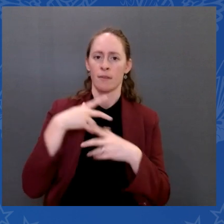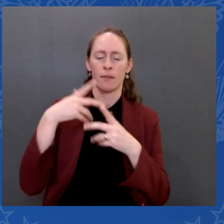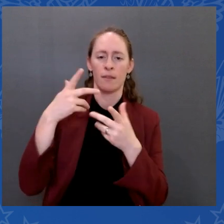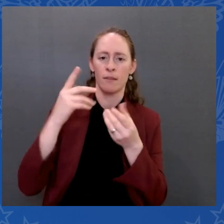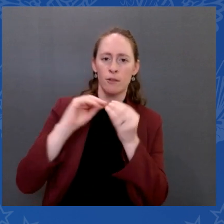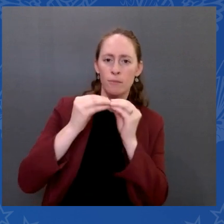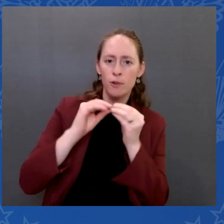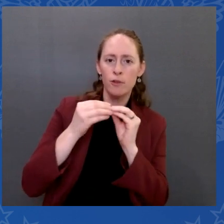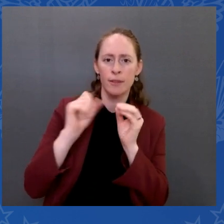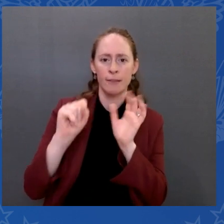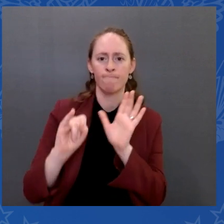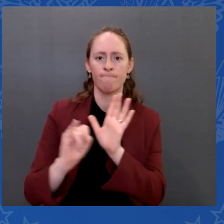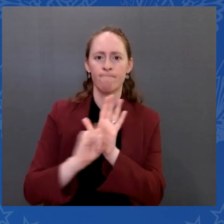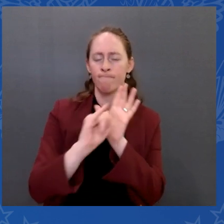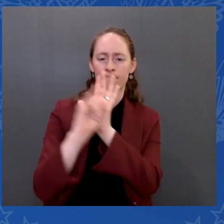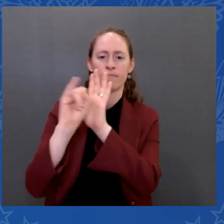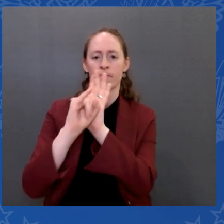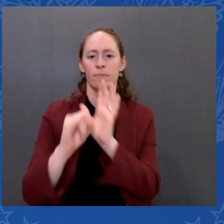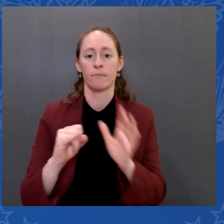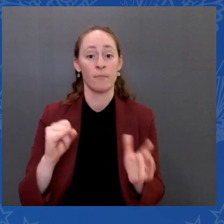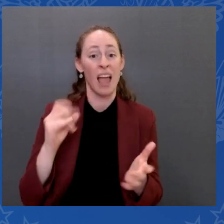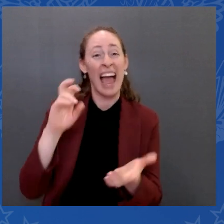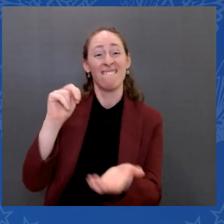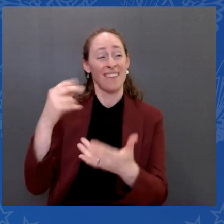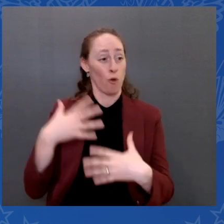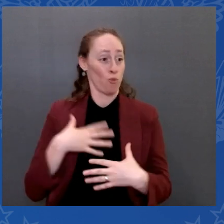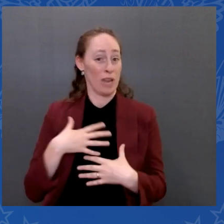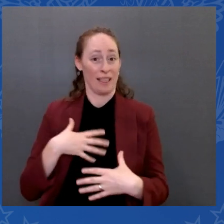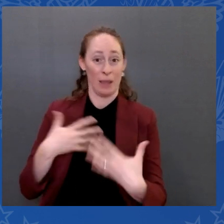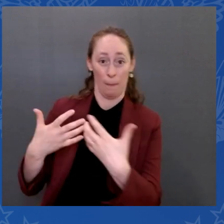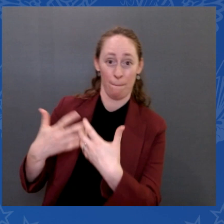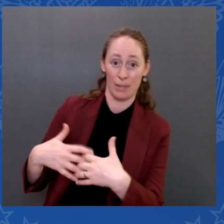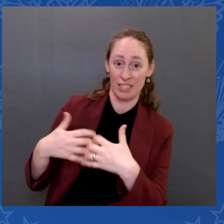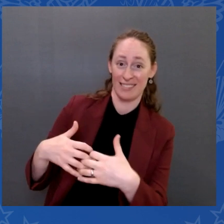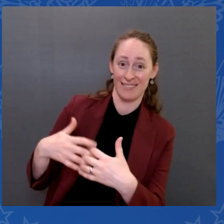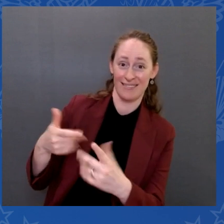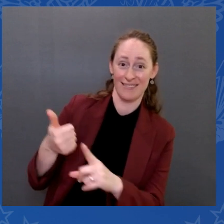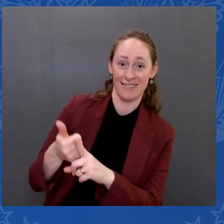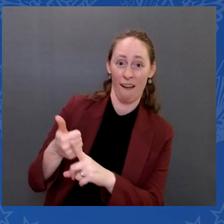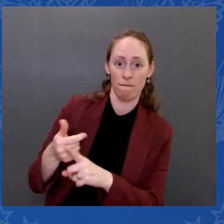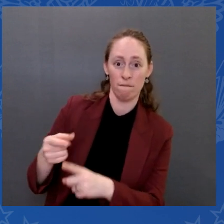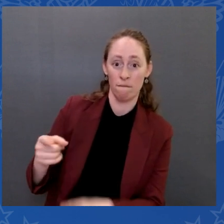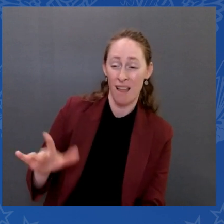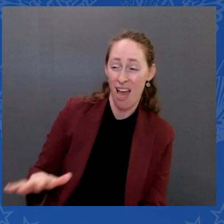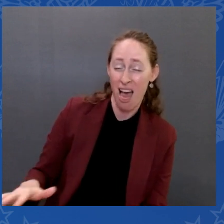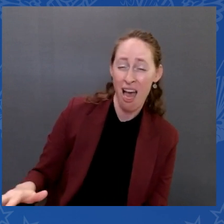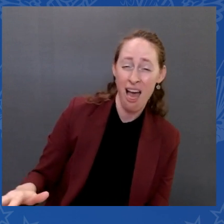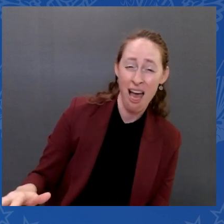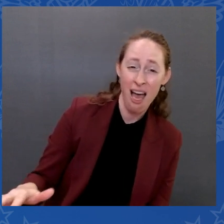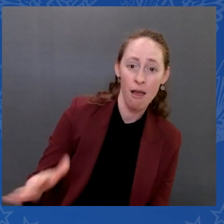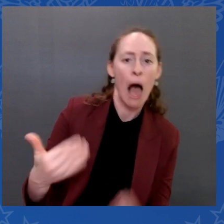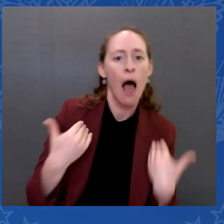And, you know, our industry's volumes are, you know, relatively small -- small compared to some other sectors.